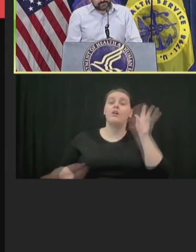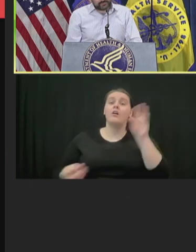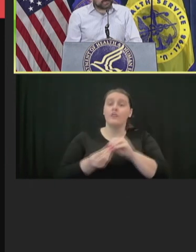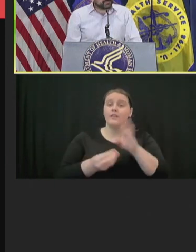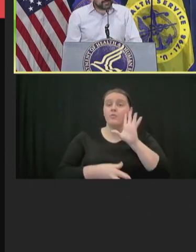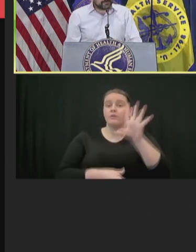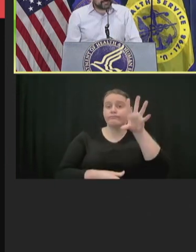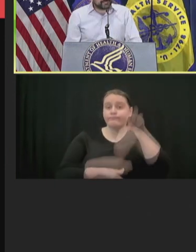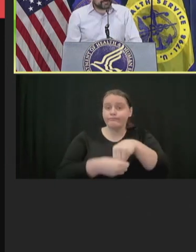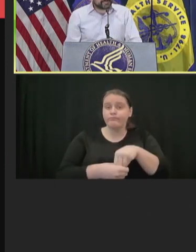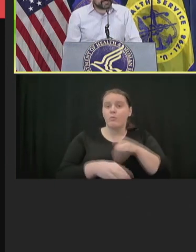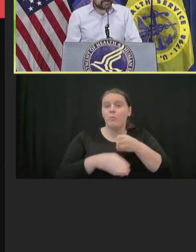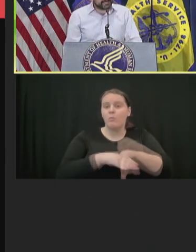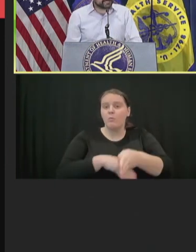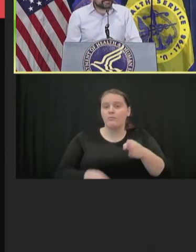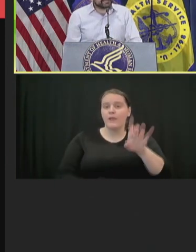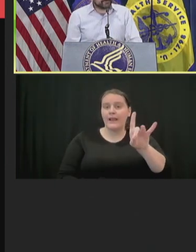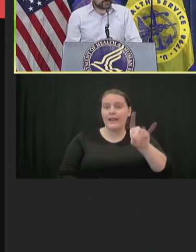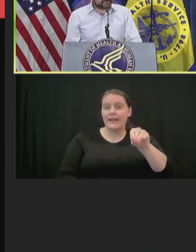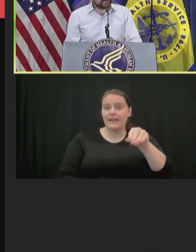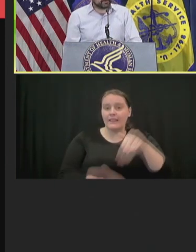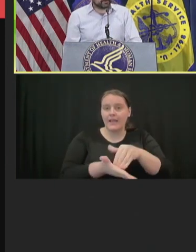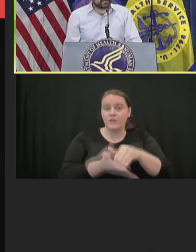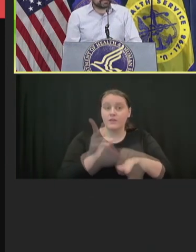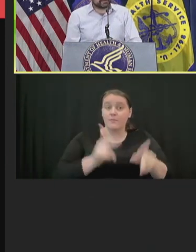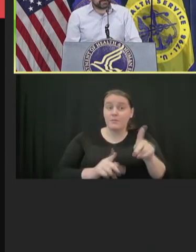which I point out here just to say that this is the most people participating in